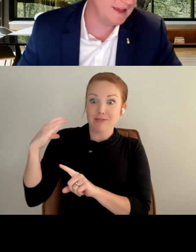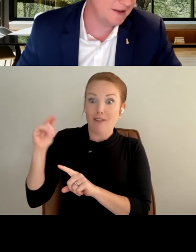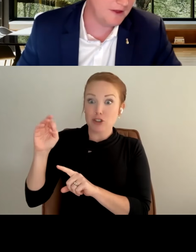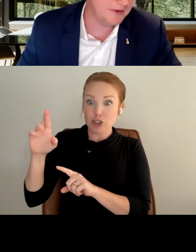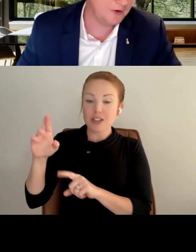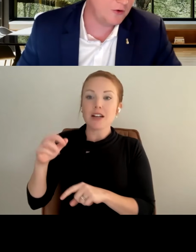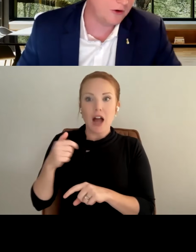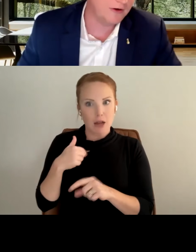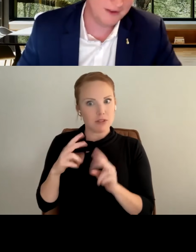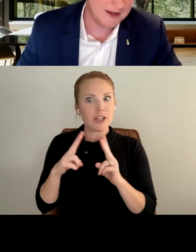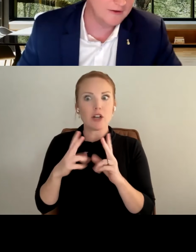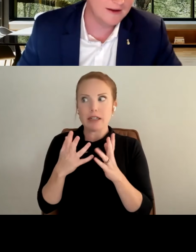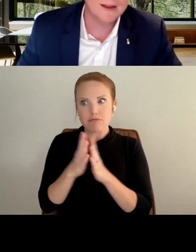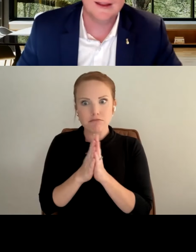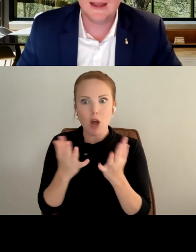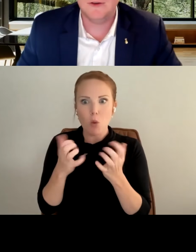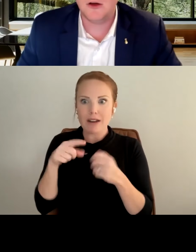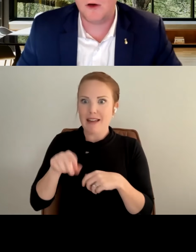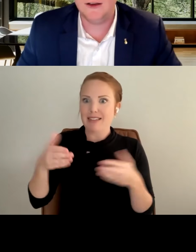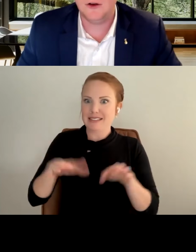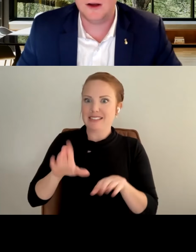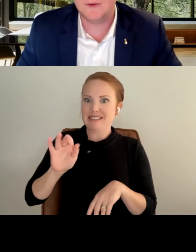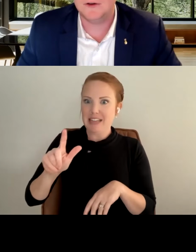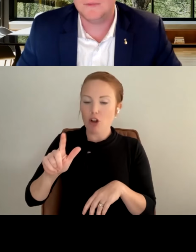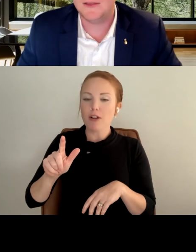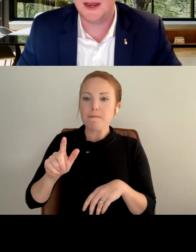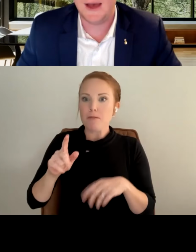at the end of the month or a quarter of a year, and wanting to know what can we do to make that